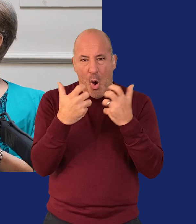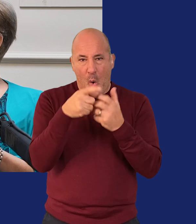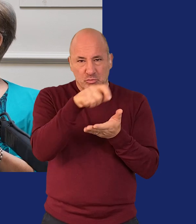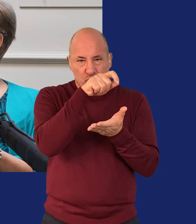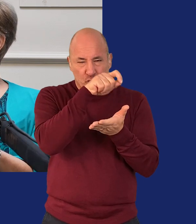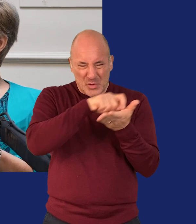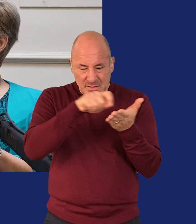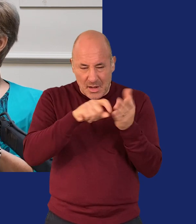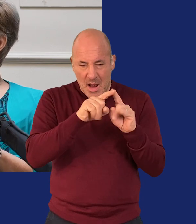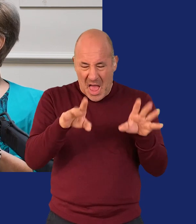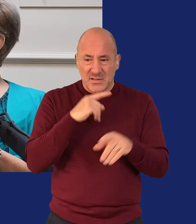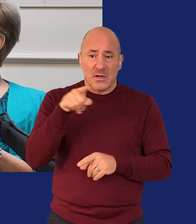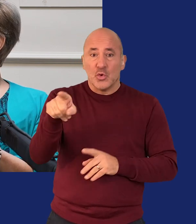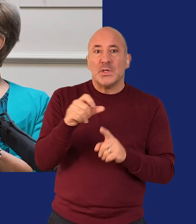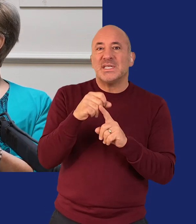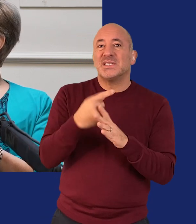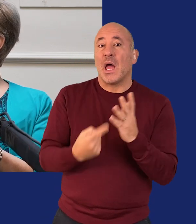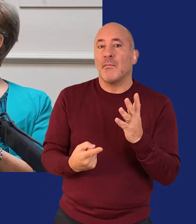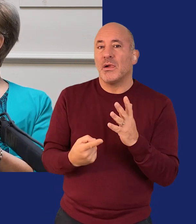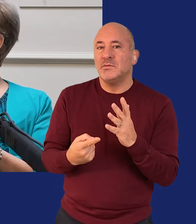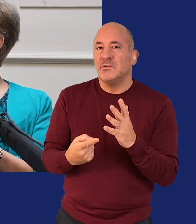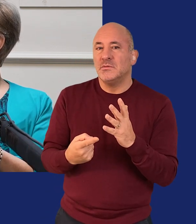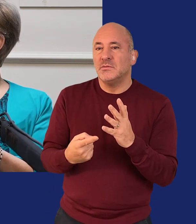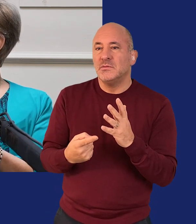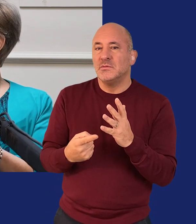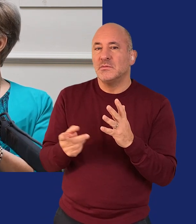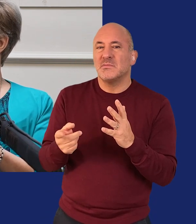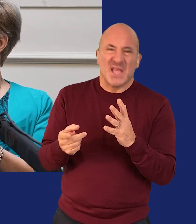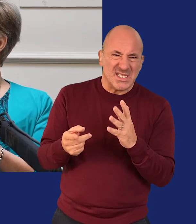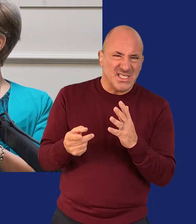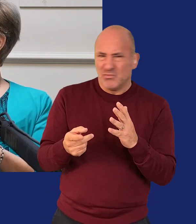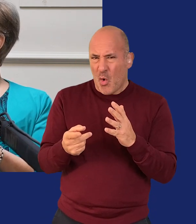you need them, but it might be written in a way that says, are you disabled? Yes, no. Yeah. If so, what do you need?